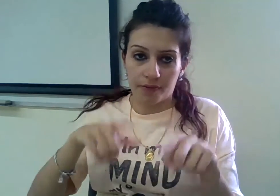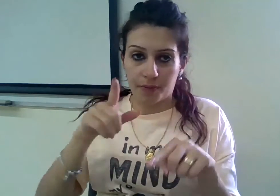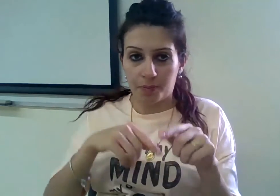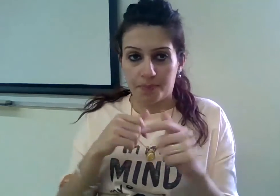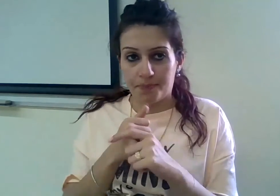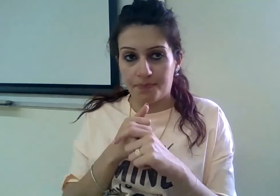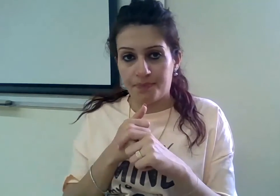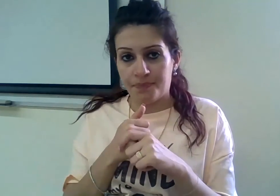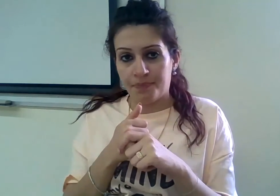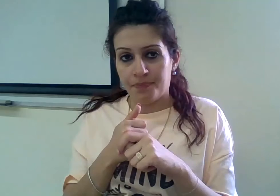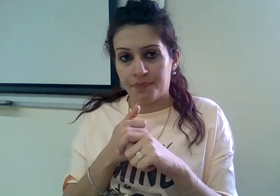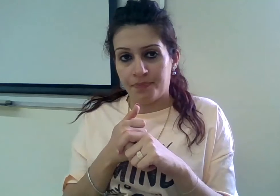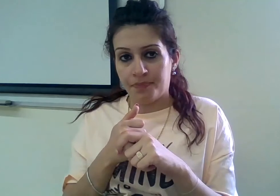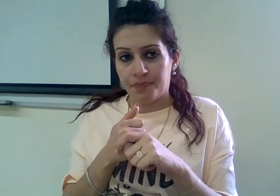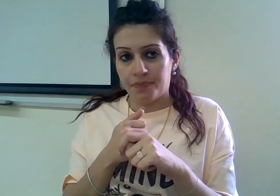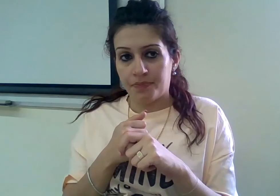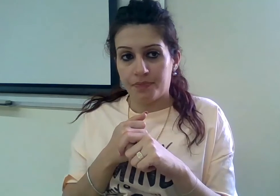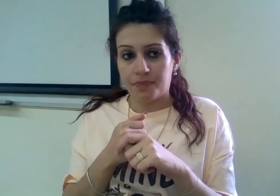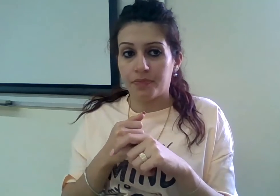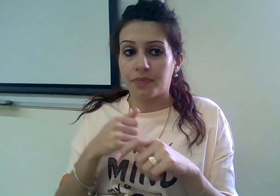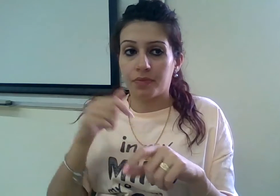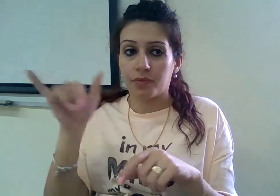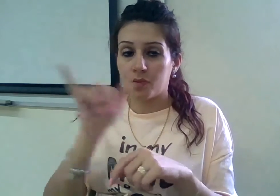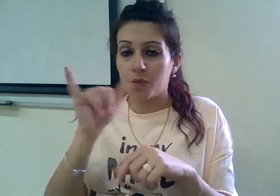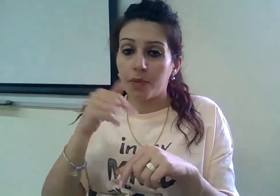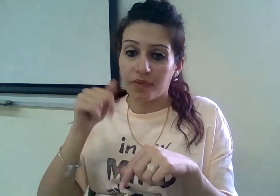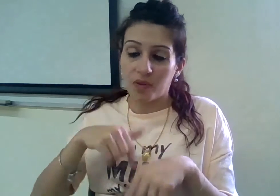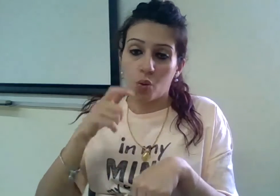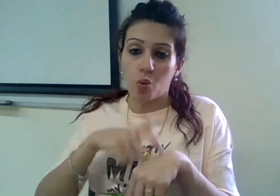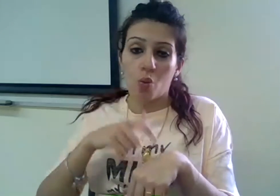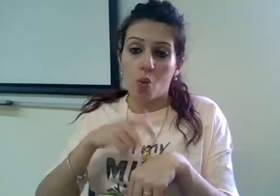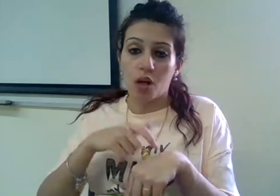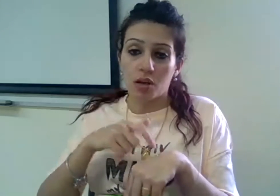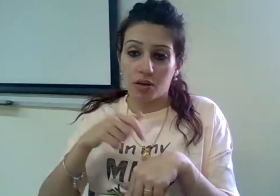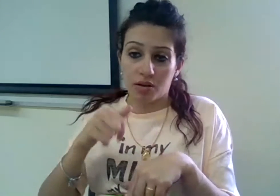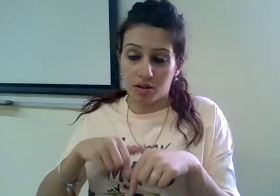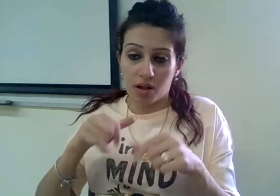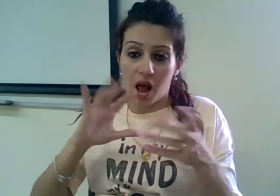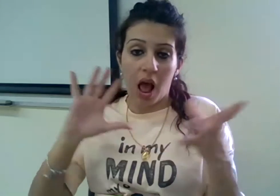what is the role of the system and laws, especially that the teacher is the weakest